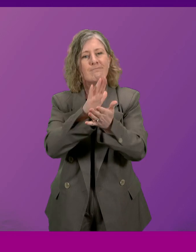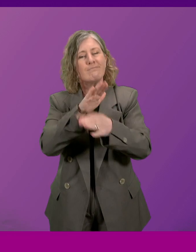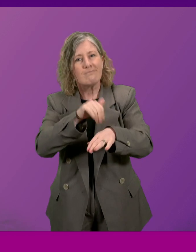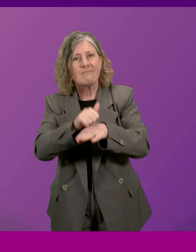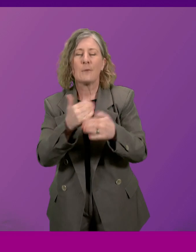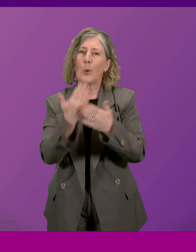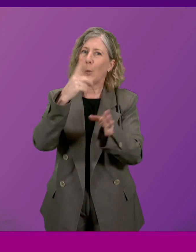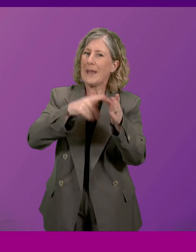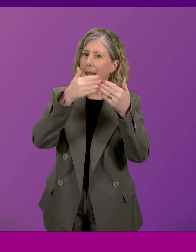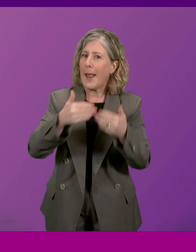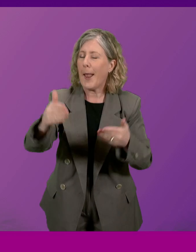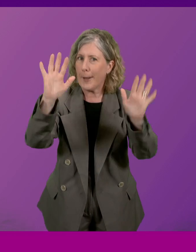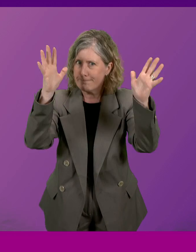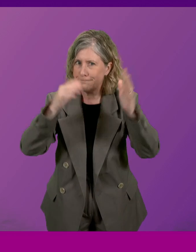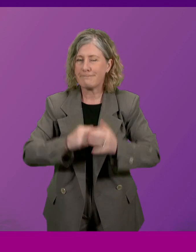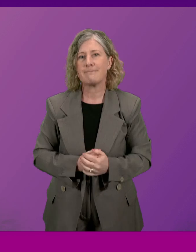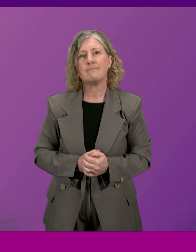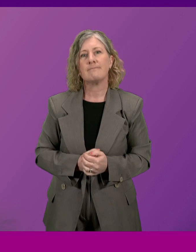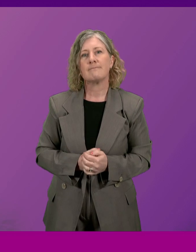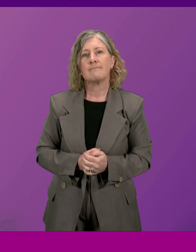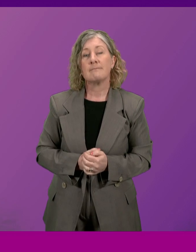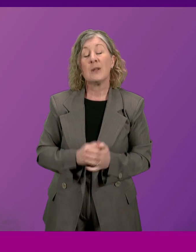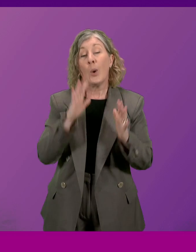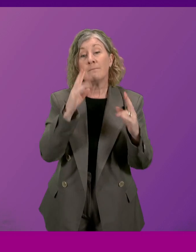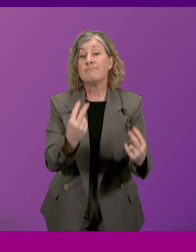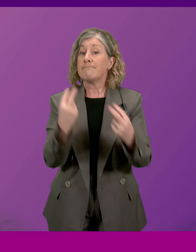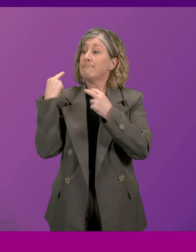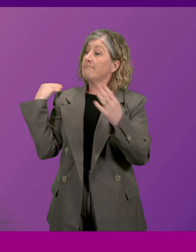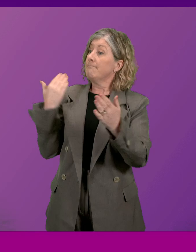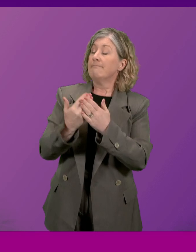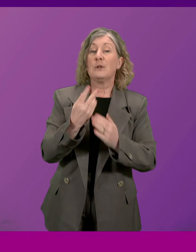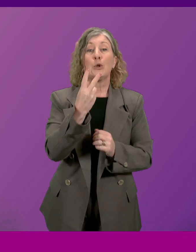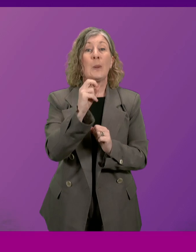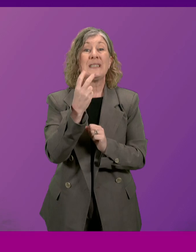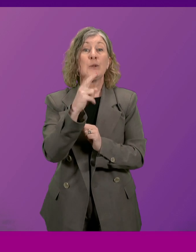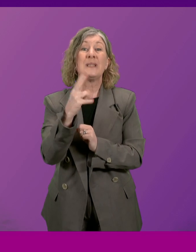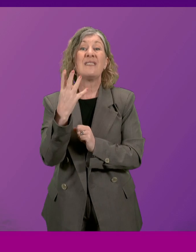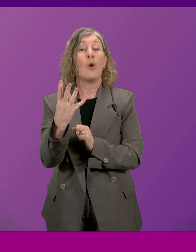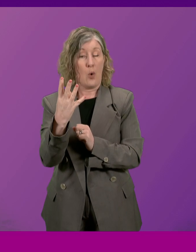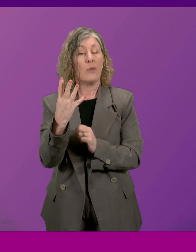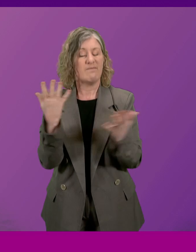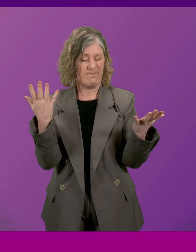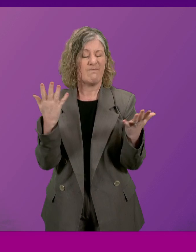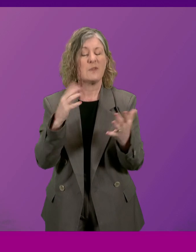However, 2024 was the year when the Scottish Government had to admit that it is years behind